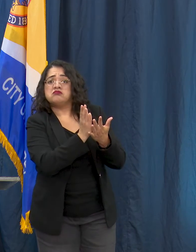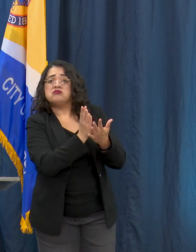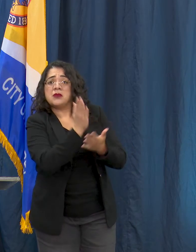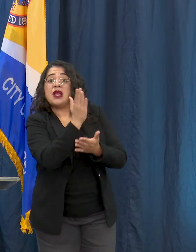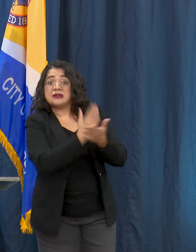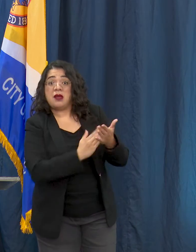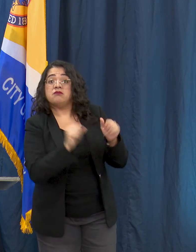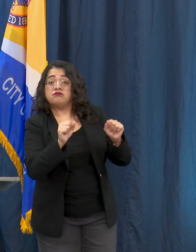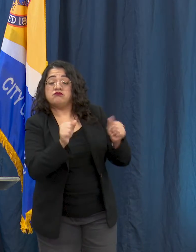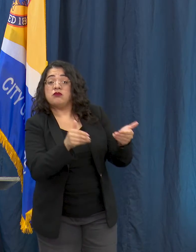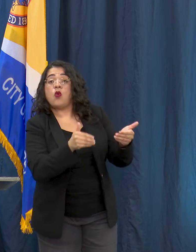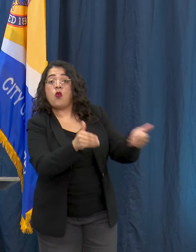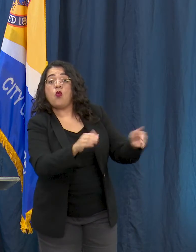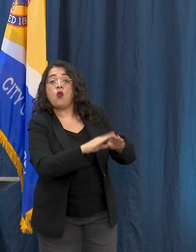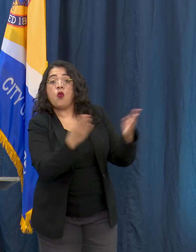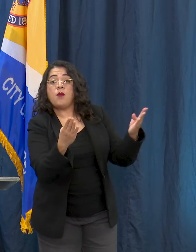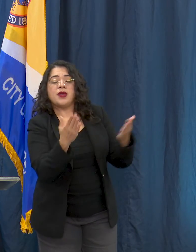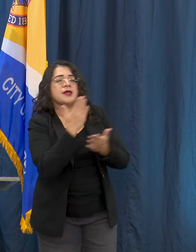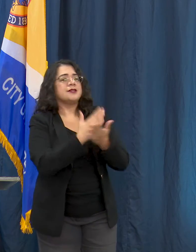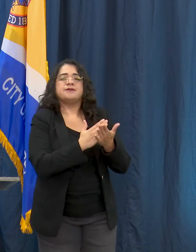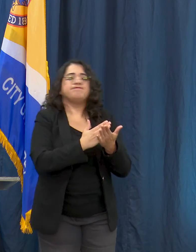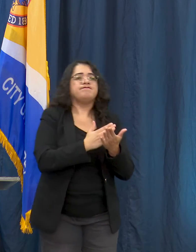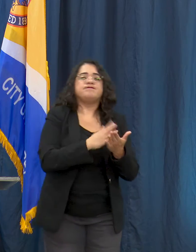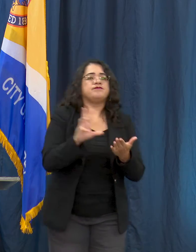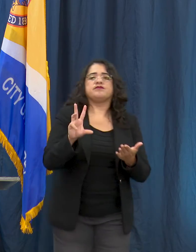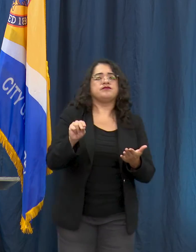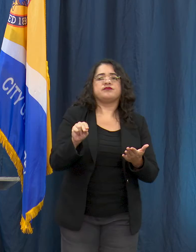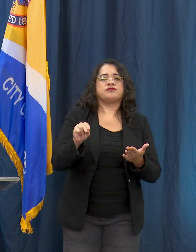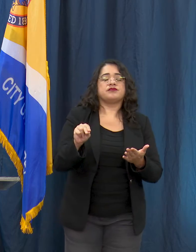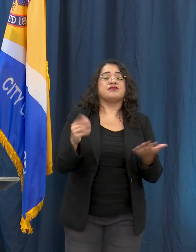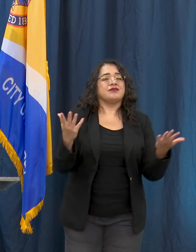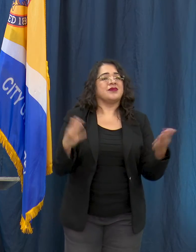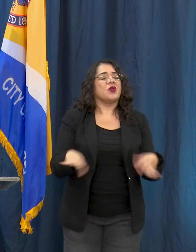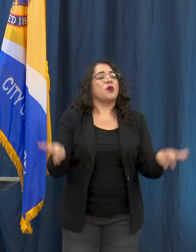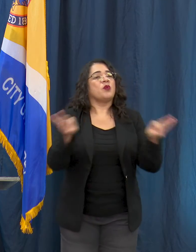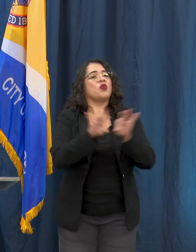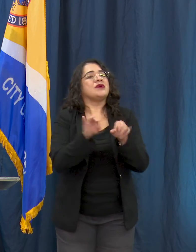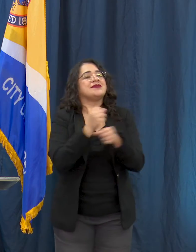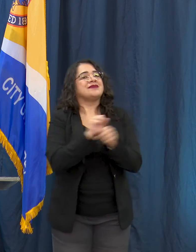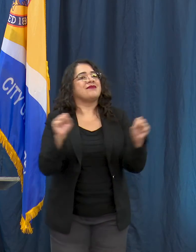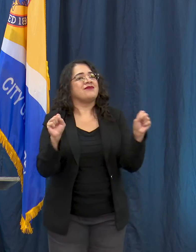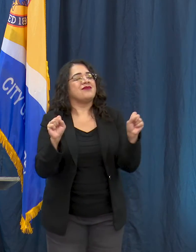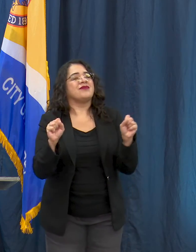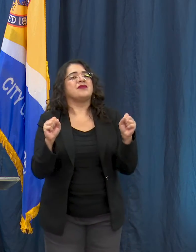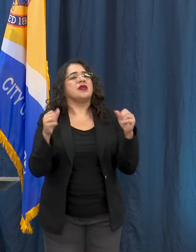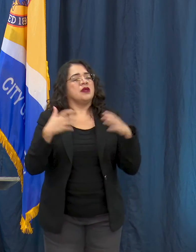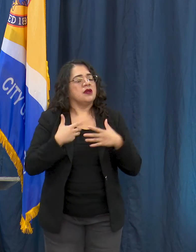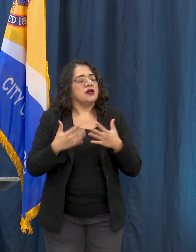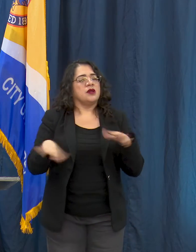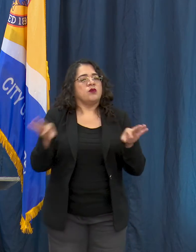move forward, if we feel that they can be done safely-- if the medical professionals feel that that can be done safely.